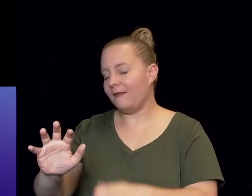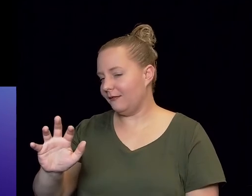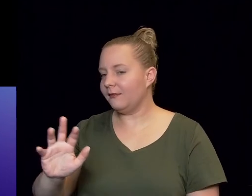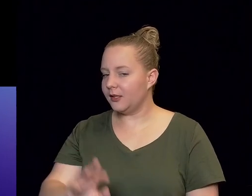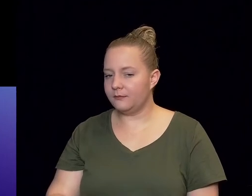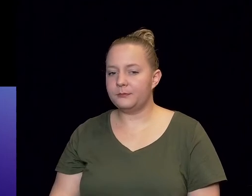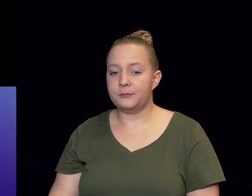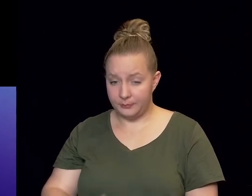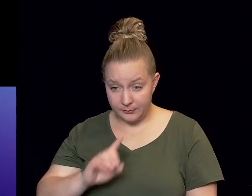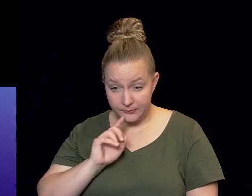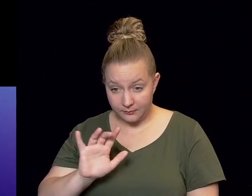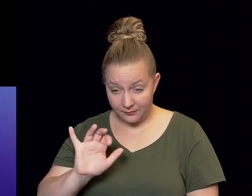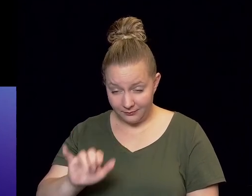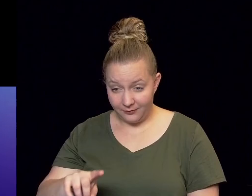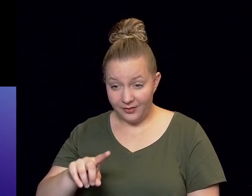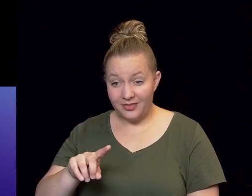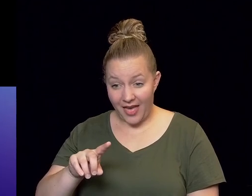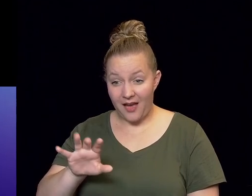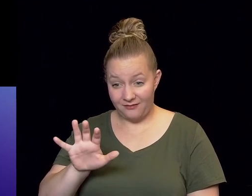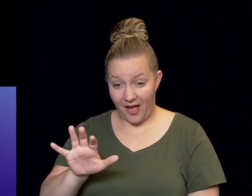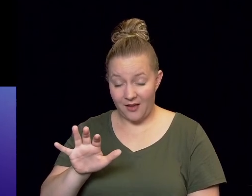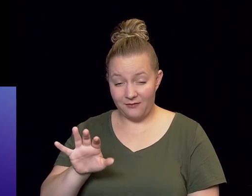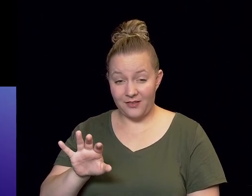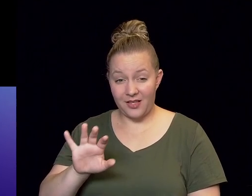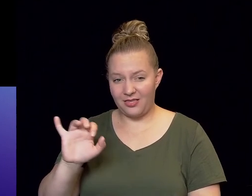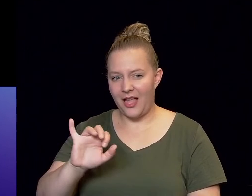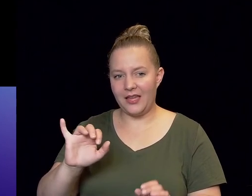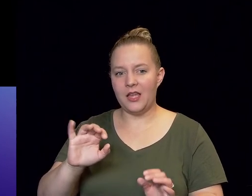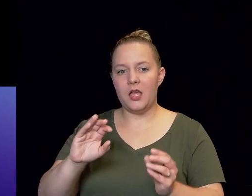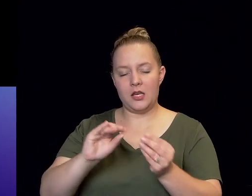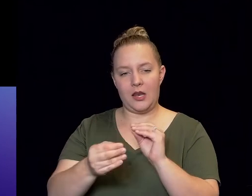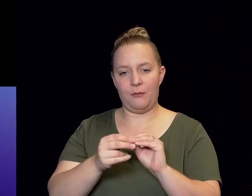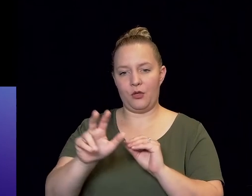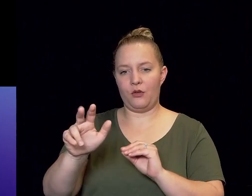Make sure that that 5 and, like on number one, that 3 they have to be at the end.